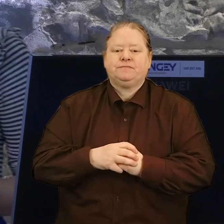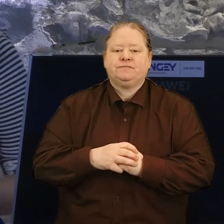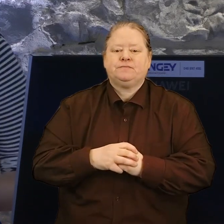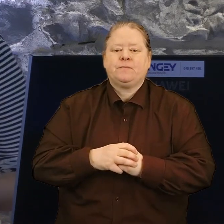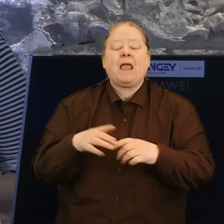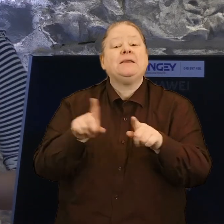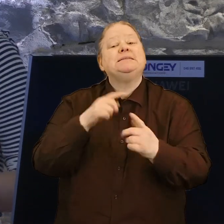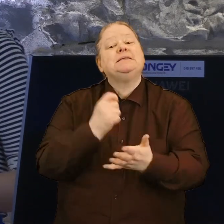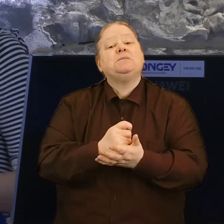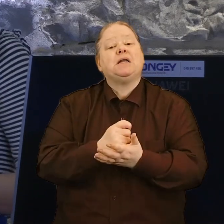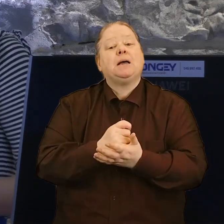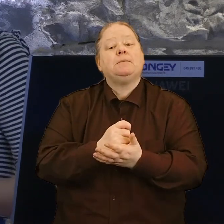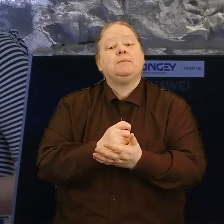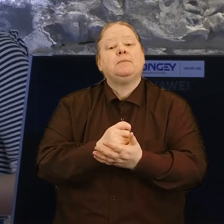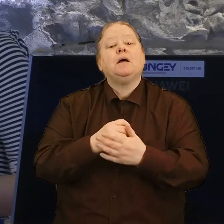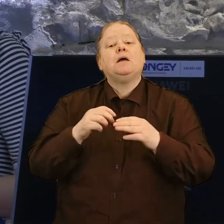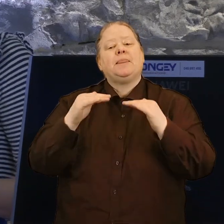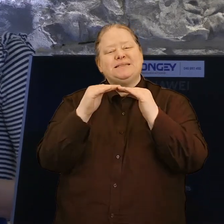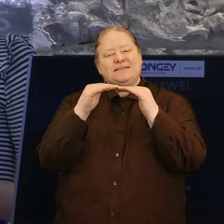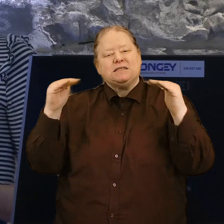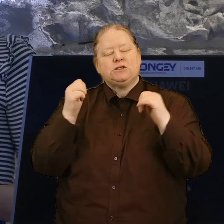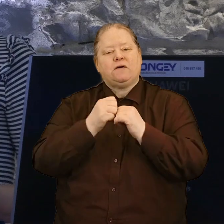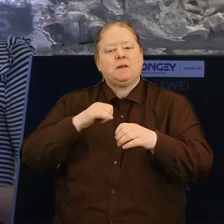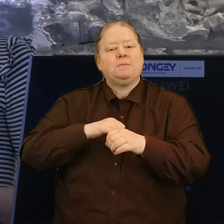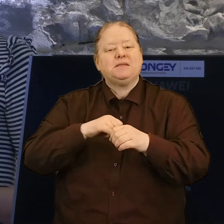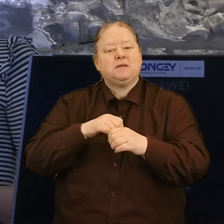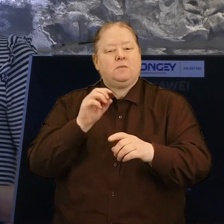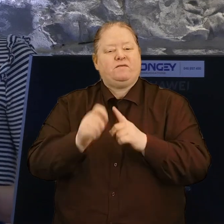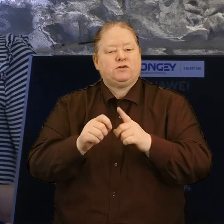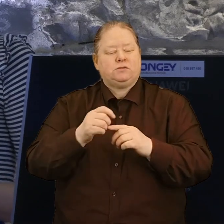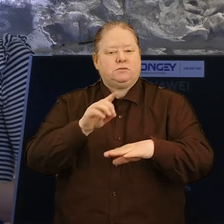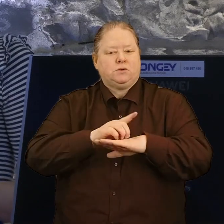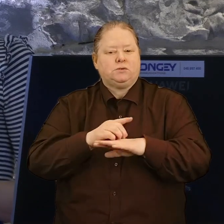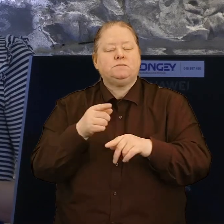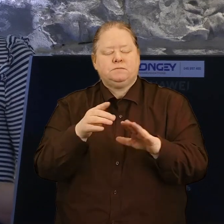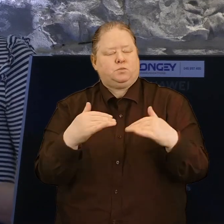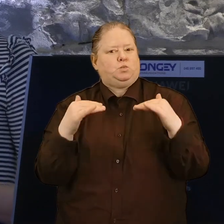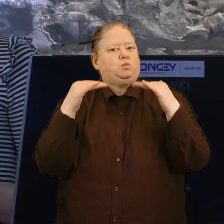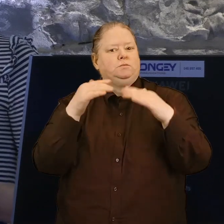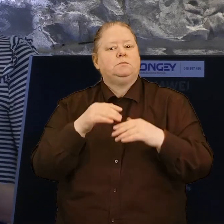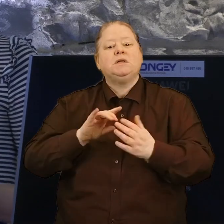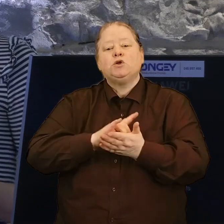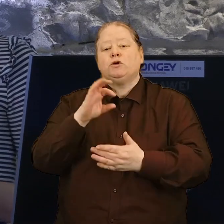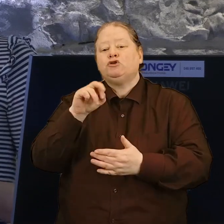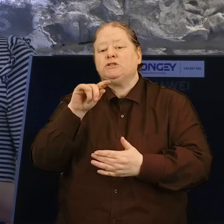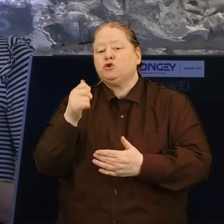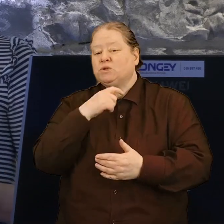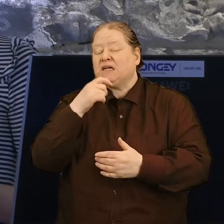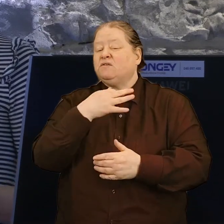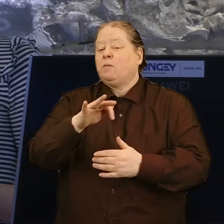At the same time, the status of the medical profession within Ireland was increasing. As historian Greta Jones has shown, medical practice had, by the mid-nineteenth century,